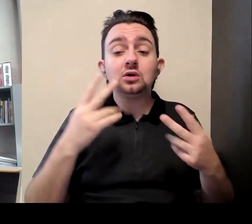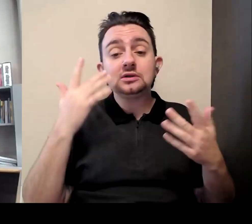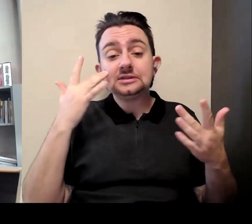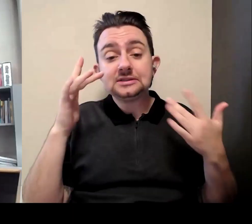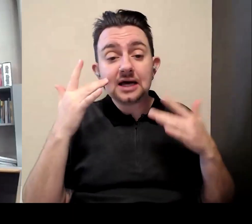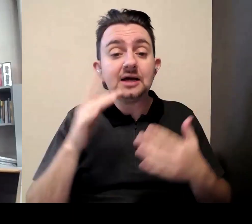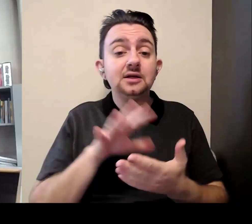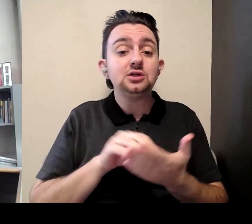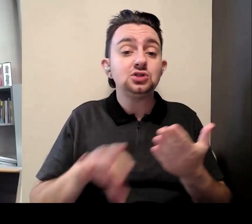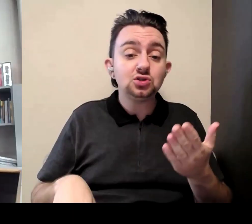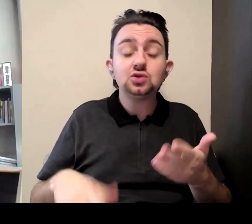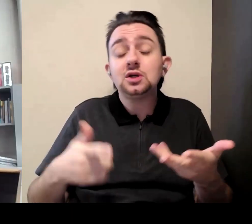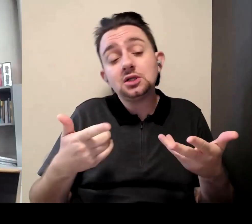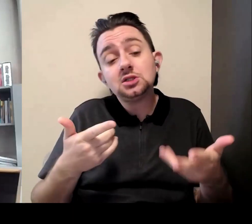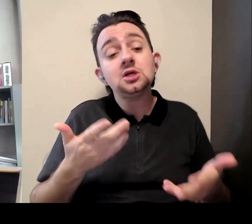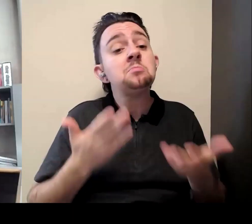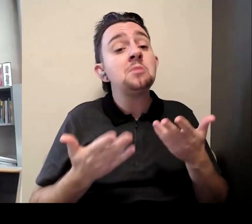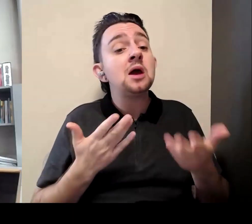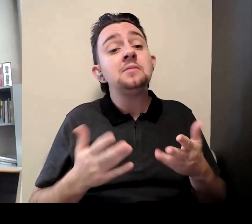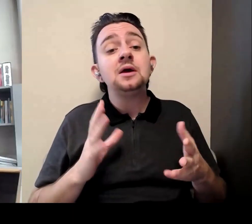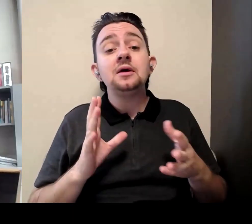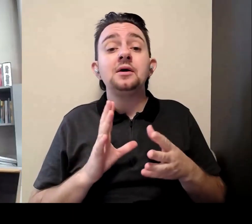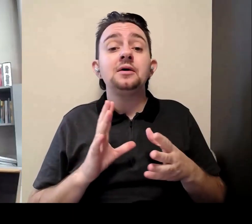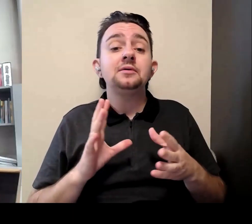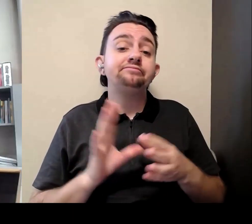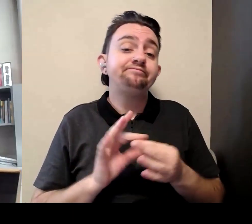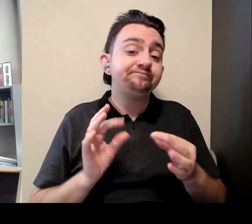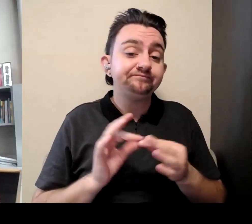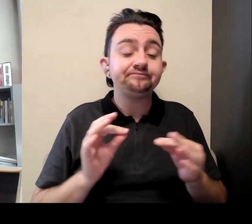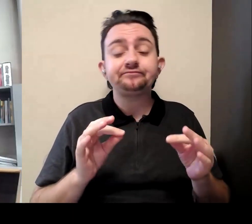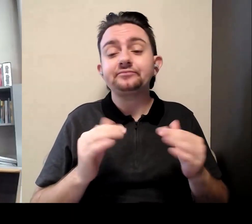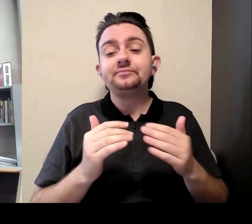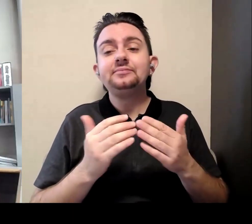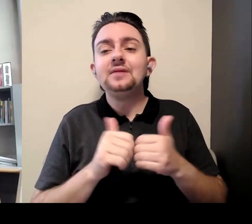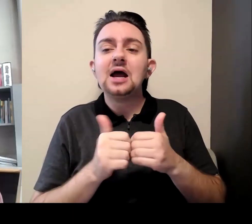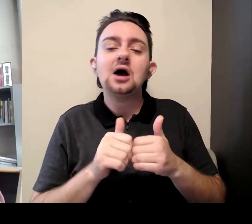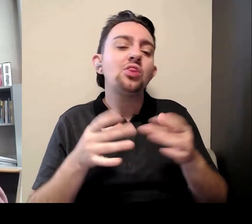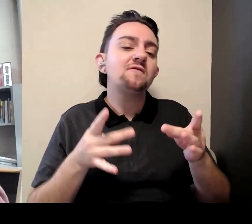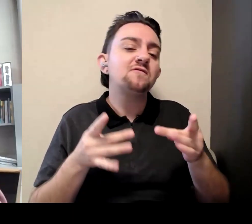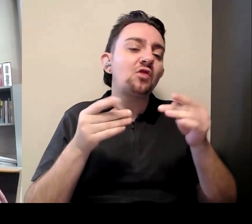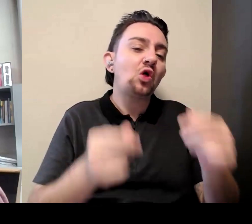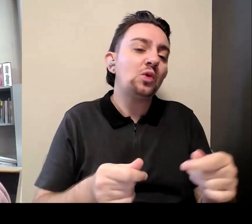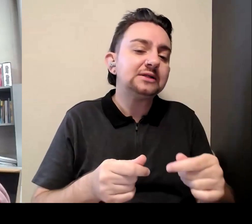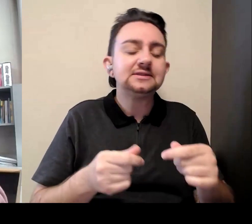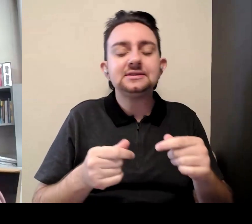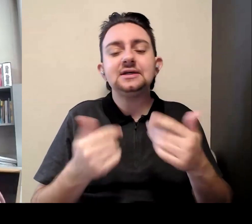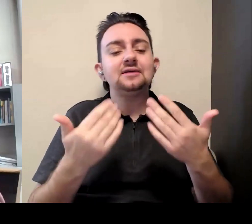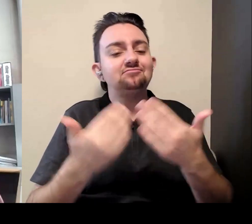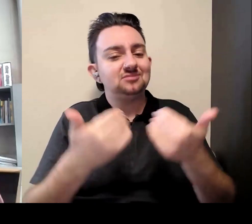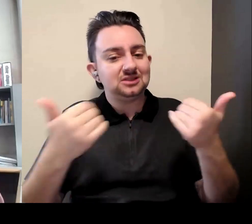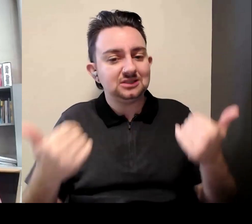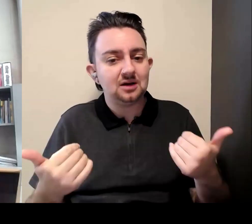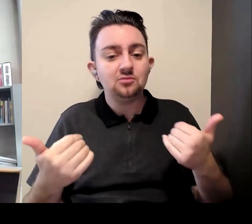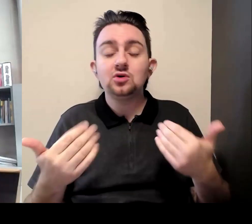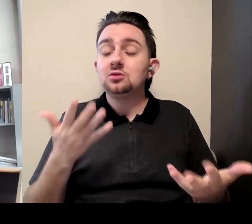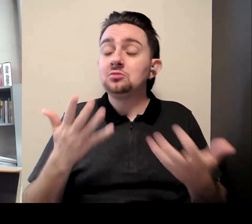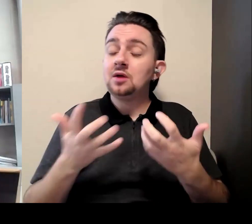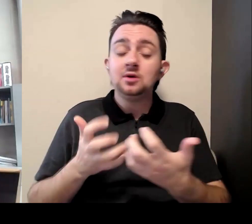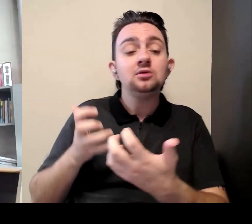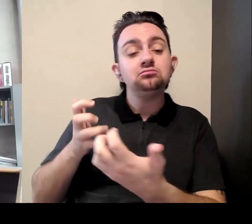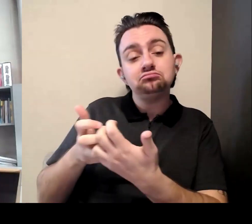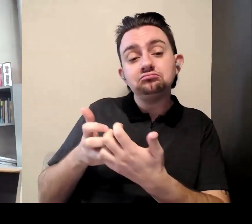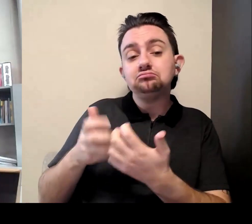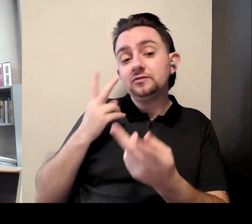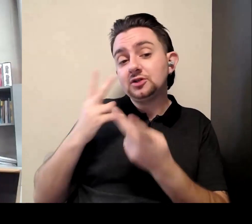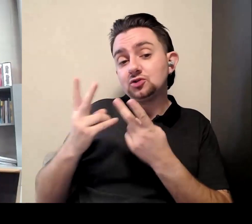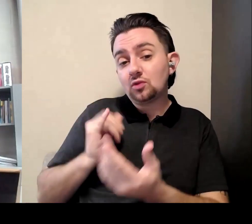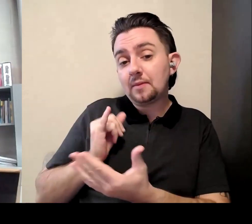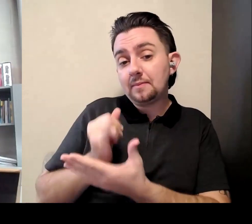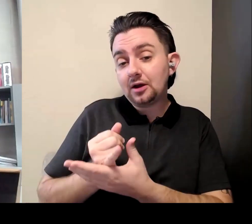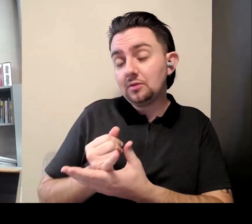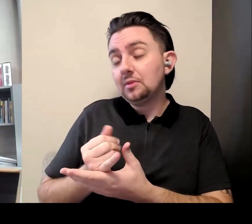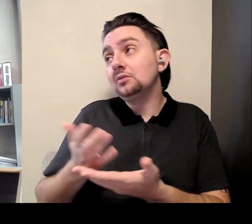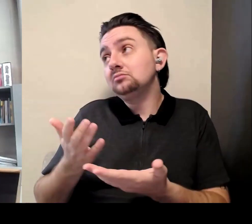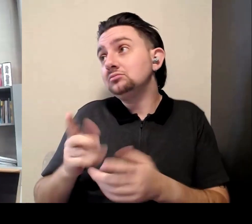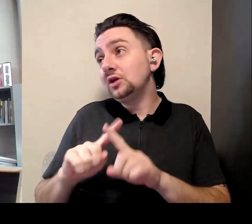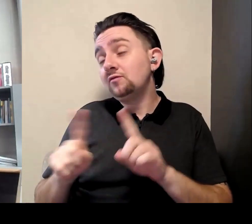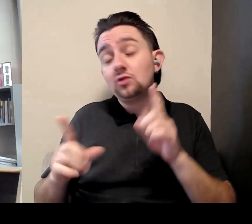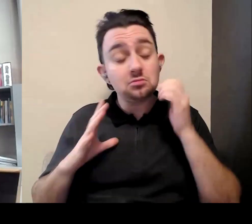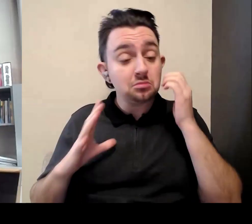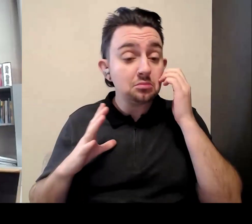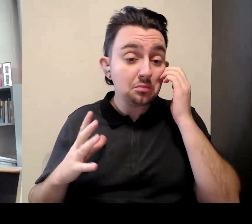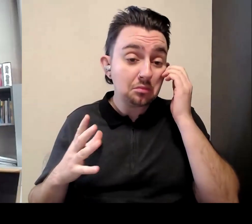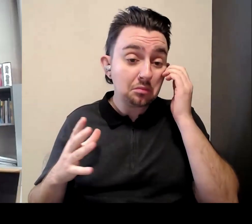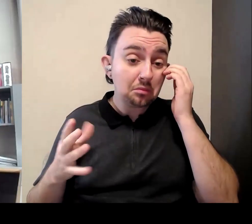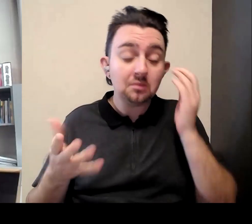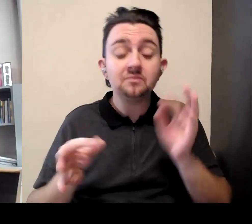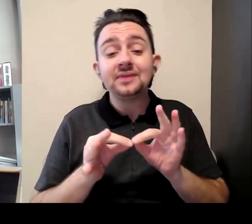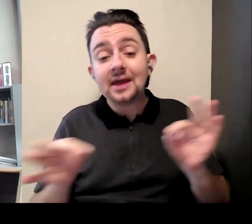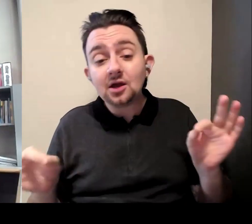And then it talks about how they differ in fluency and how that can be teased out to be attributed to maybe dyslexia or the visual impairment and then also language and vocabulary development.